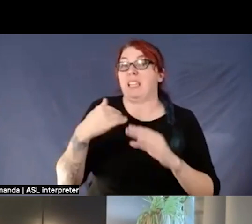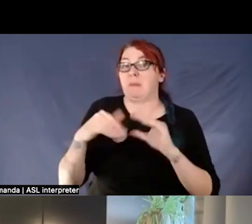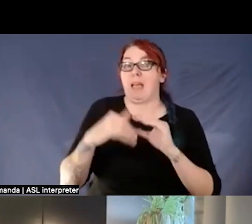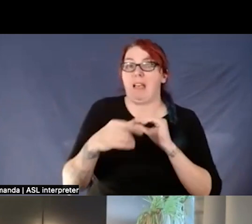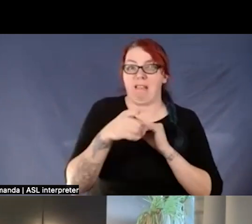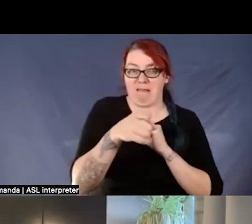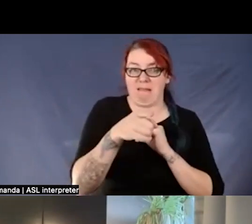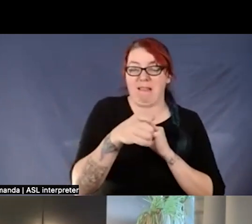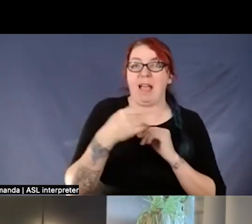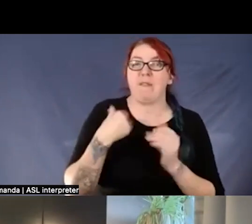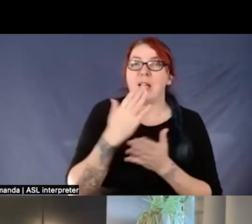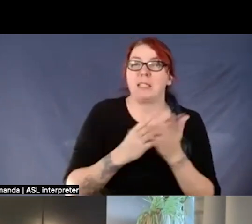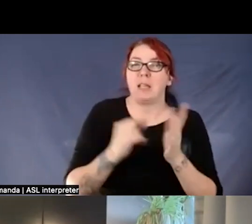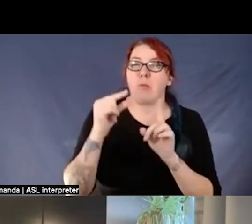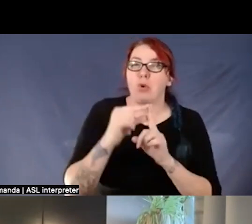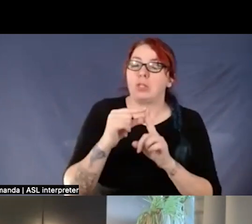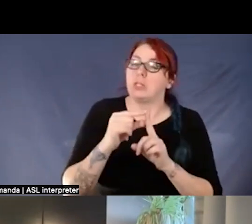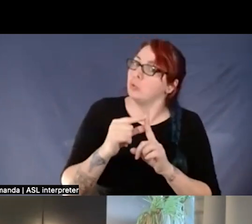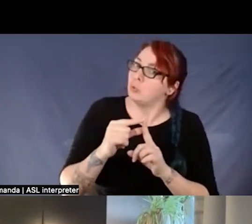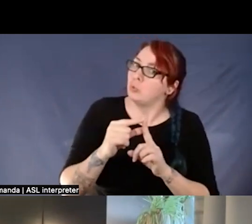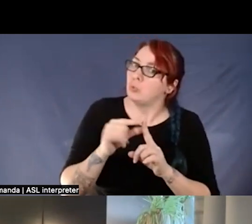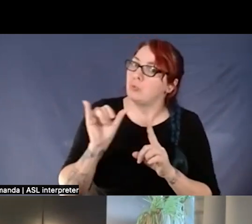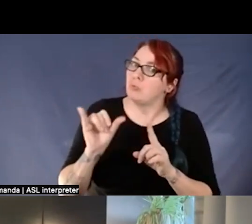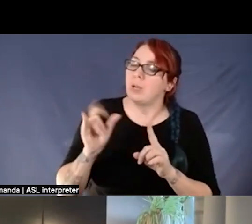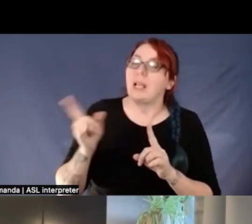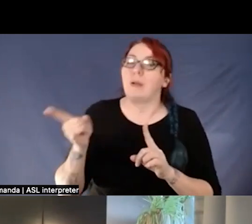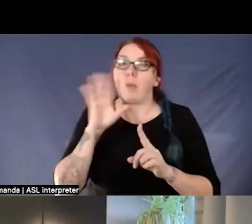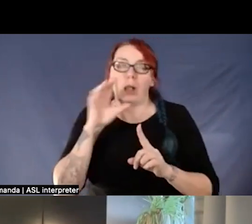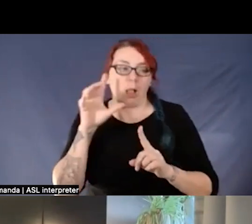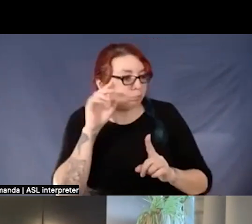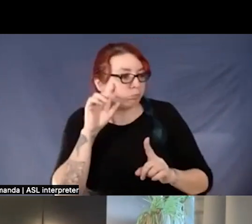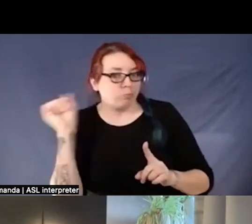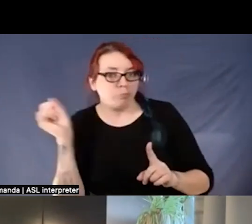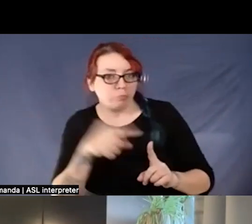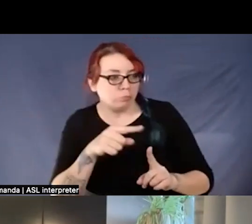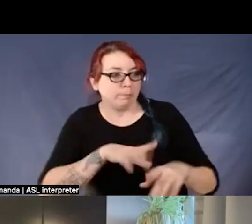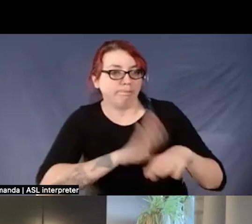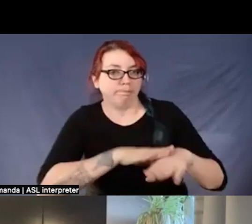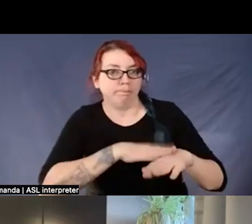it's going to flag those for me. So you can see just, actually, very, forgive, literally,